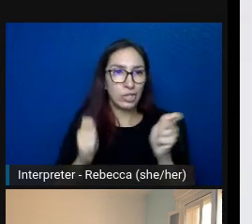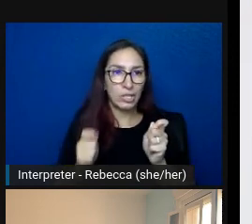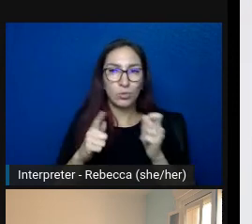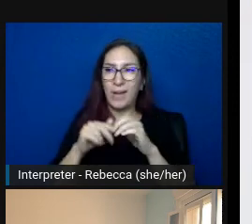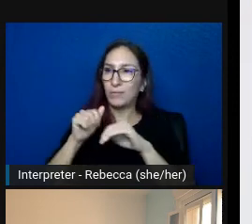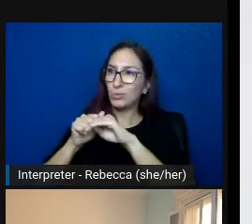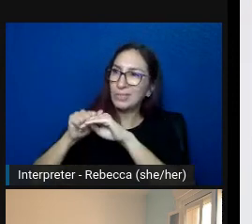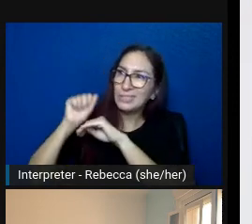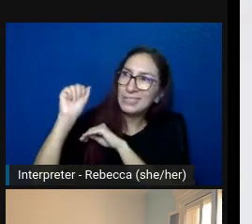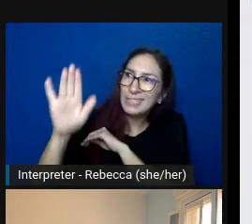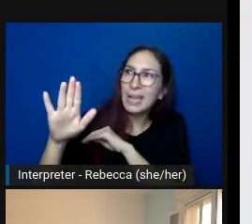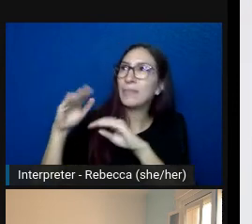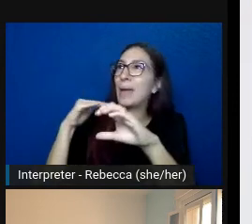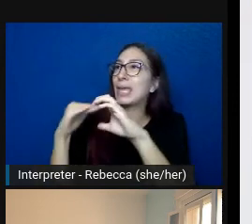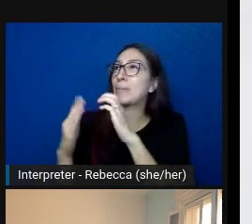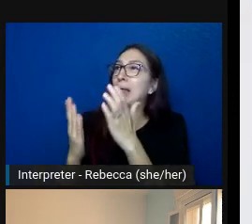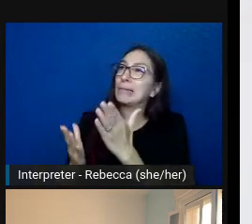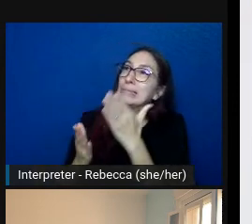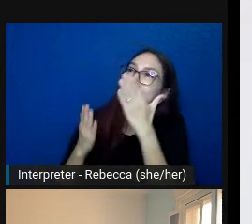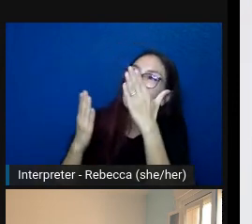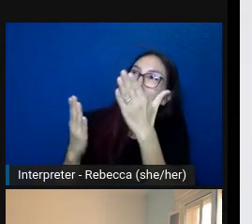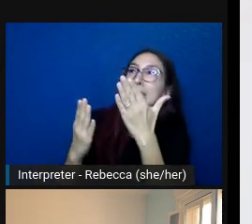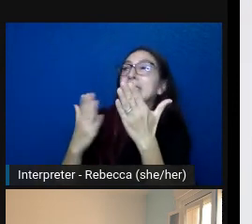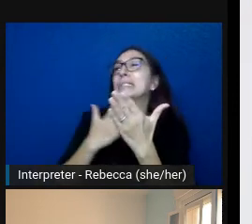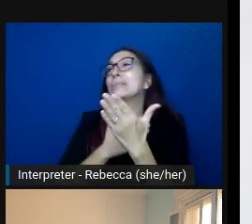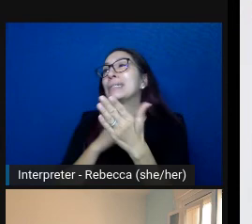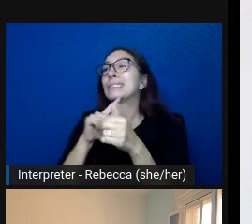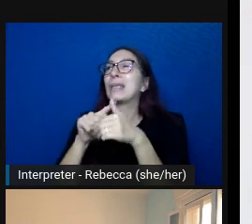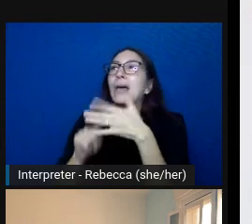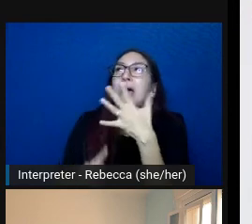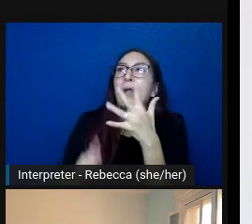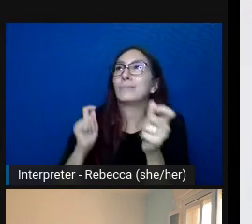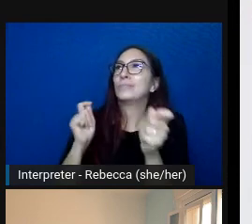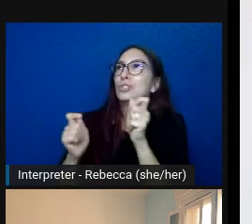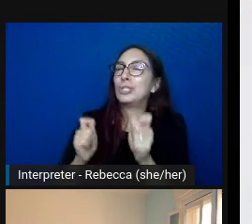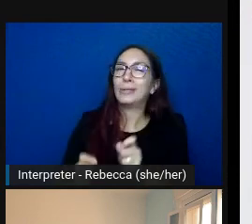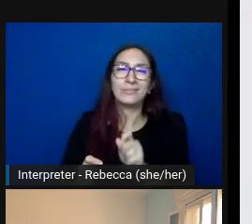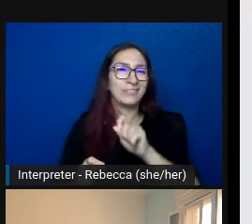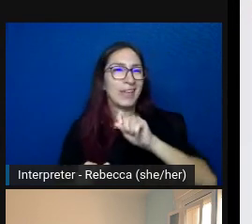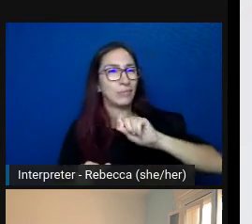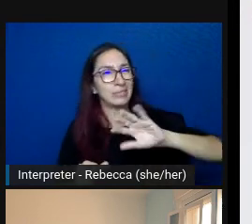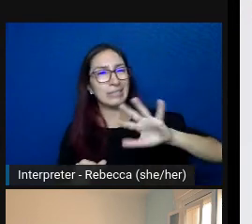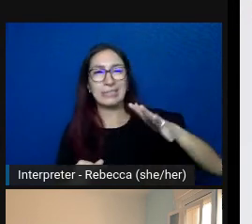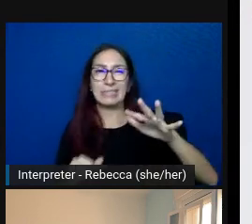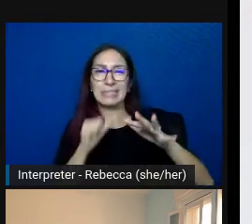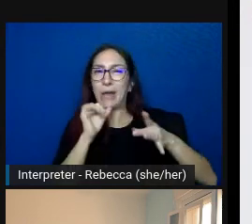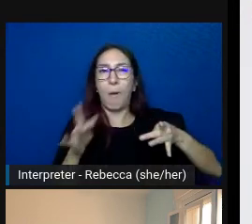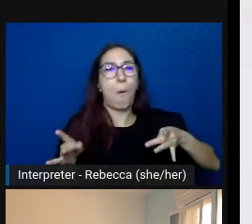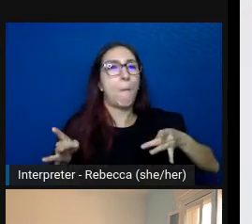It was not like a very good way of getting new contributions